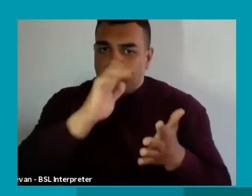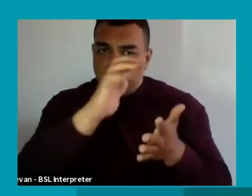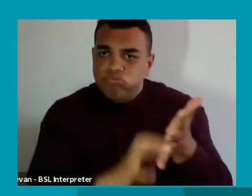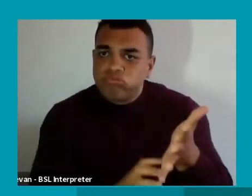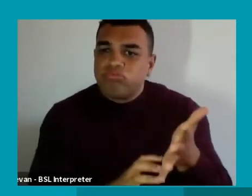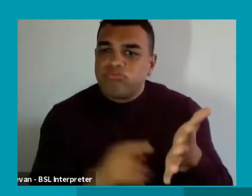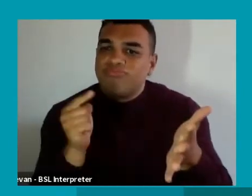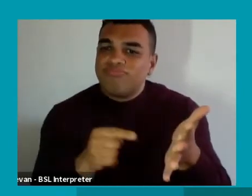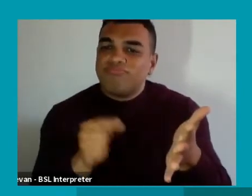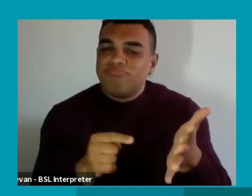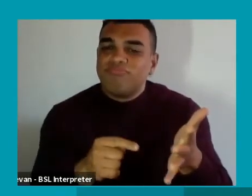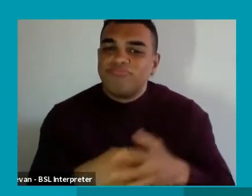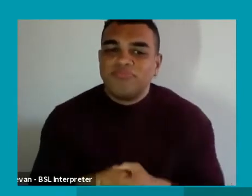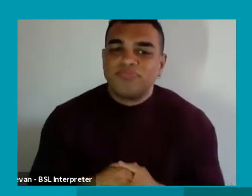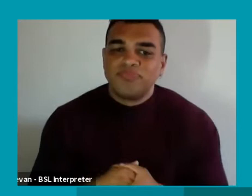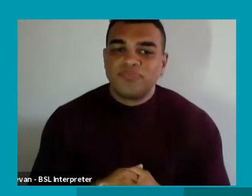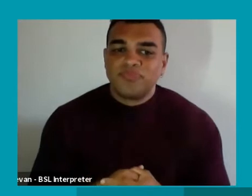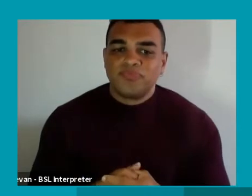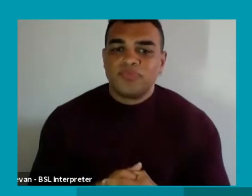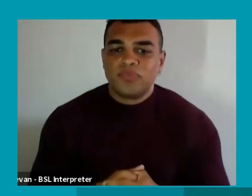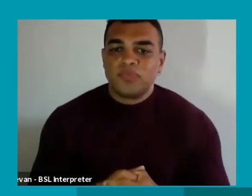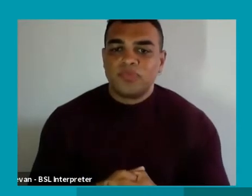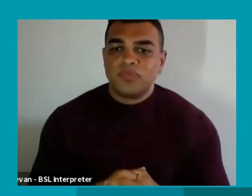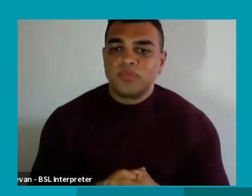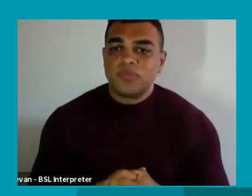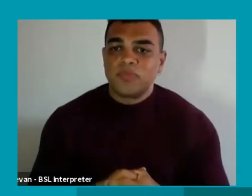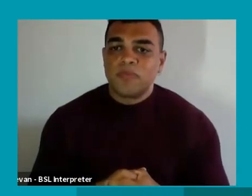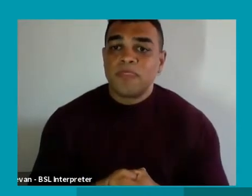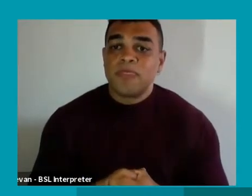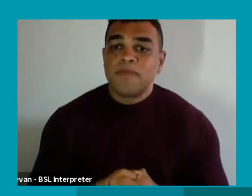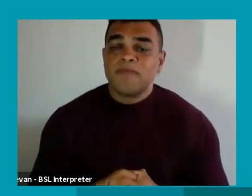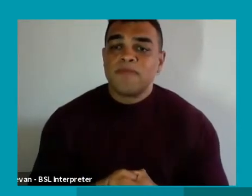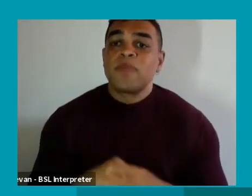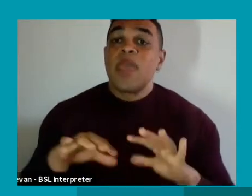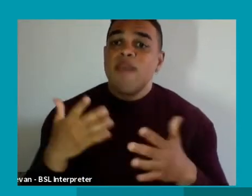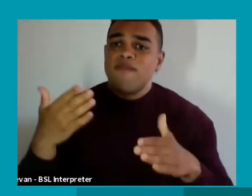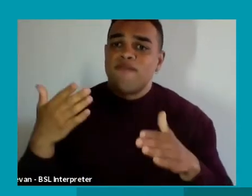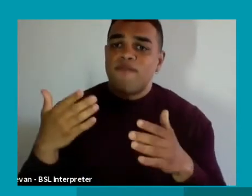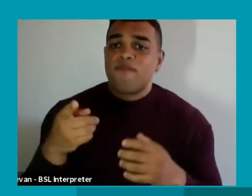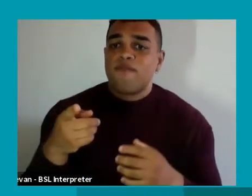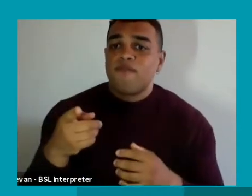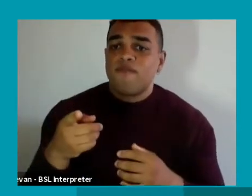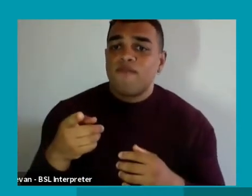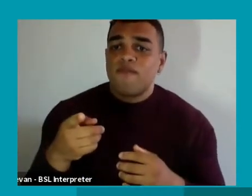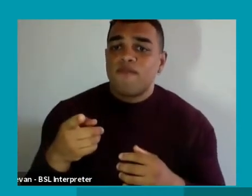skills so the skills that you have don't necessarily have to go into the same sector. So for instance, if you're an administrator in education,